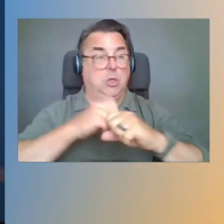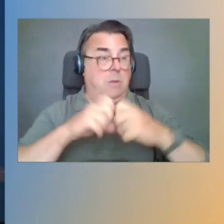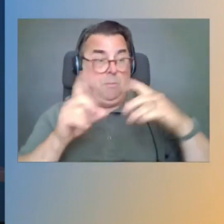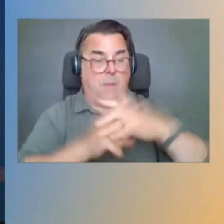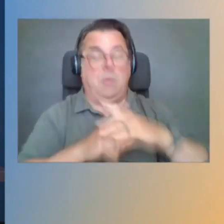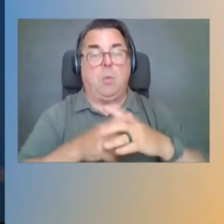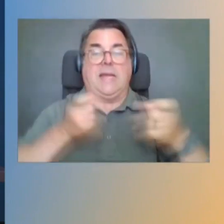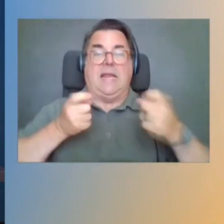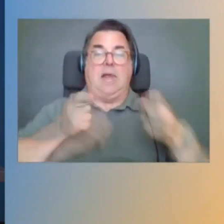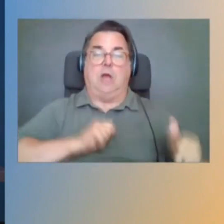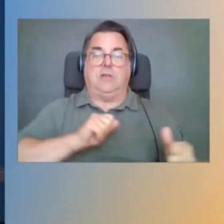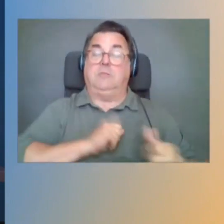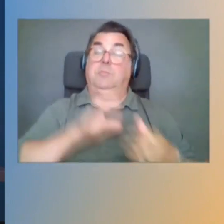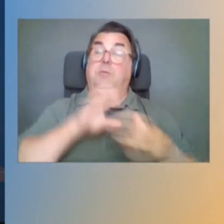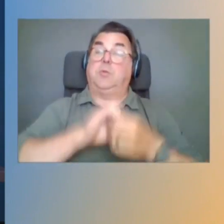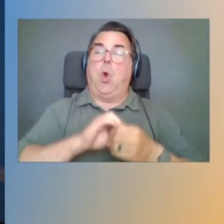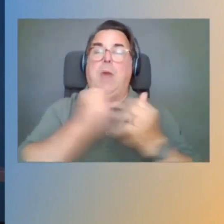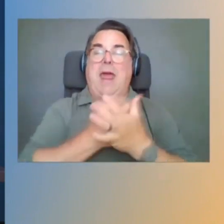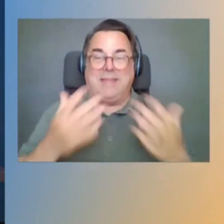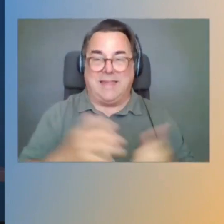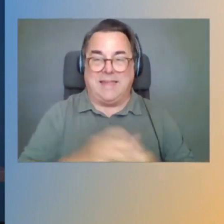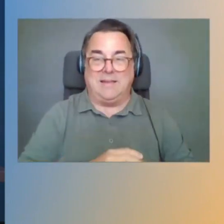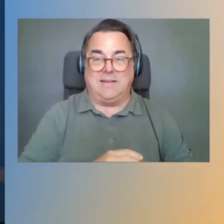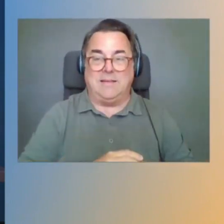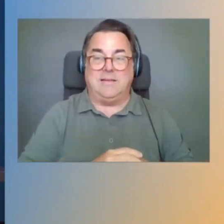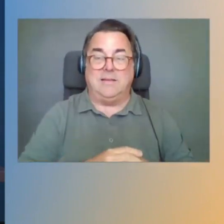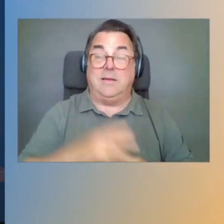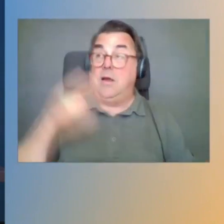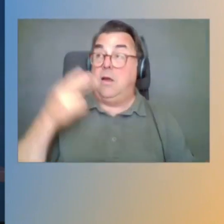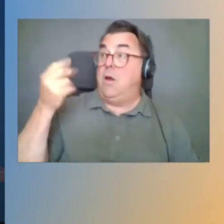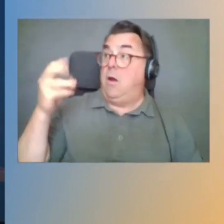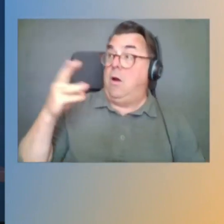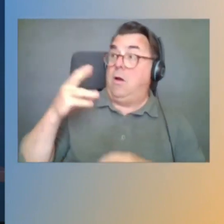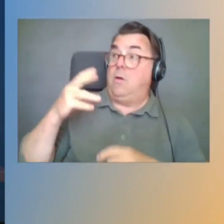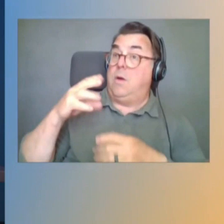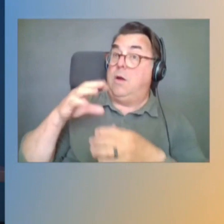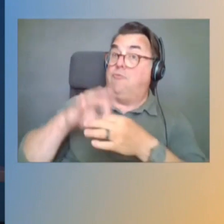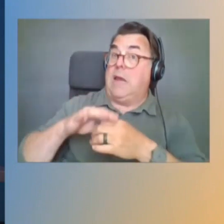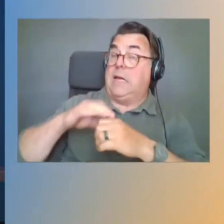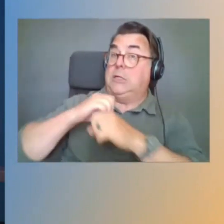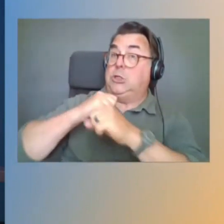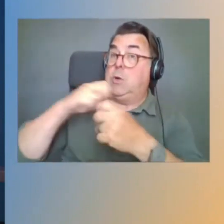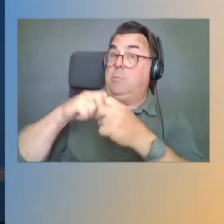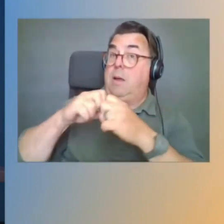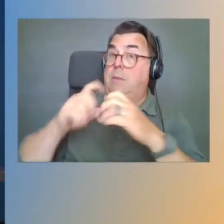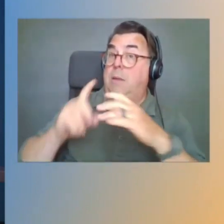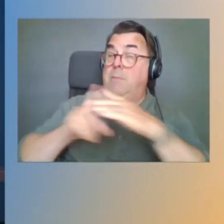so when things like hardware security, a hardware-related security issue is disclosed, for example,